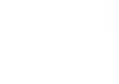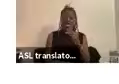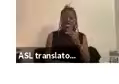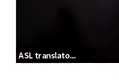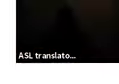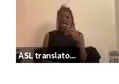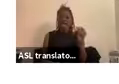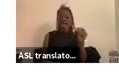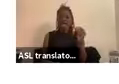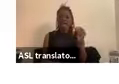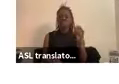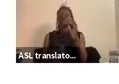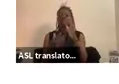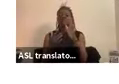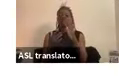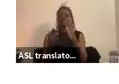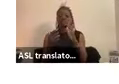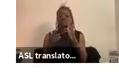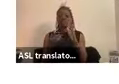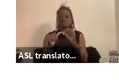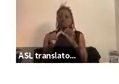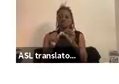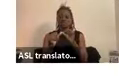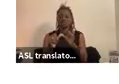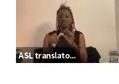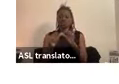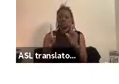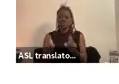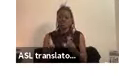If you're fully vaccinated and you have symptoms or you think you may have been